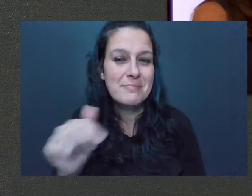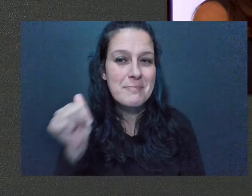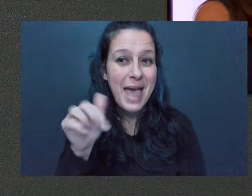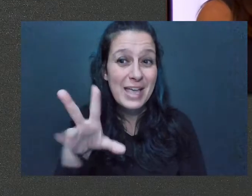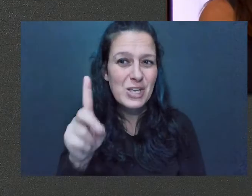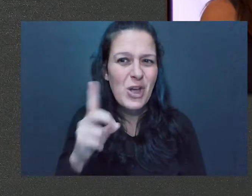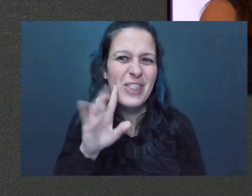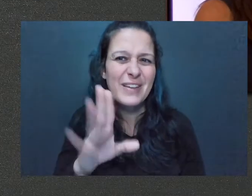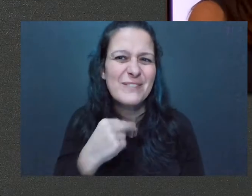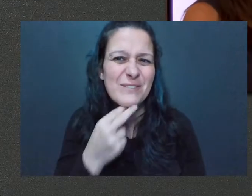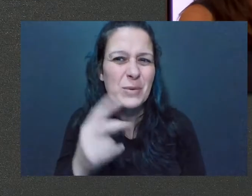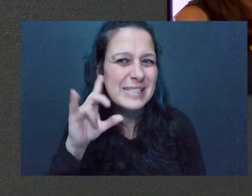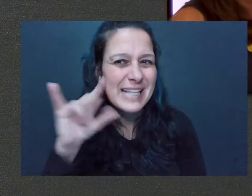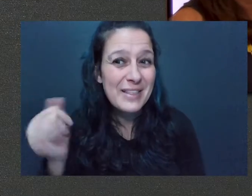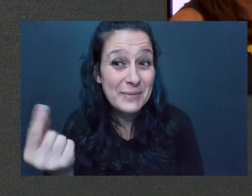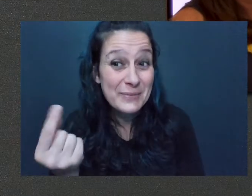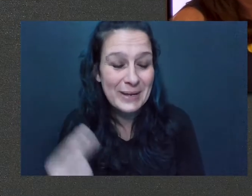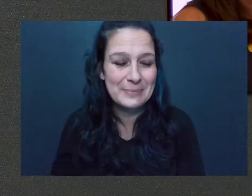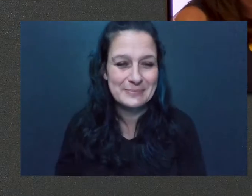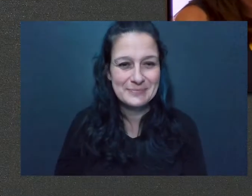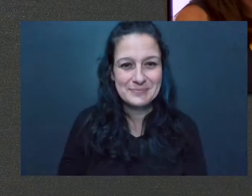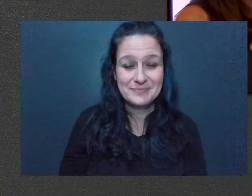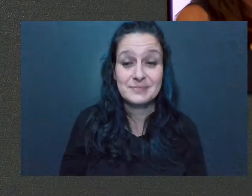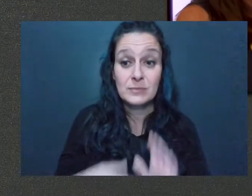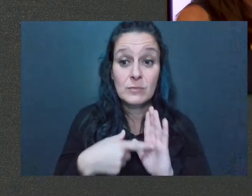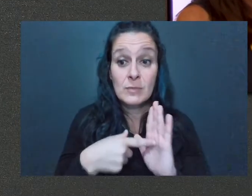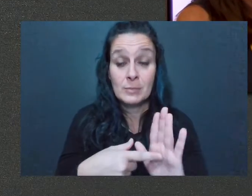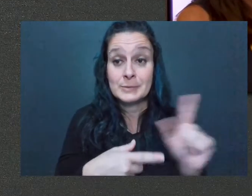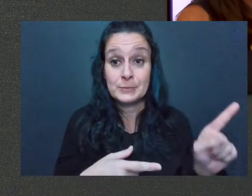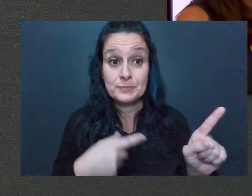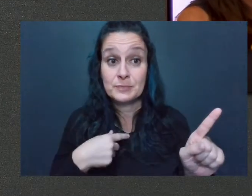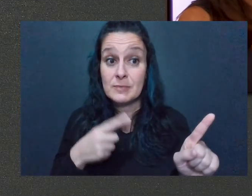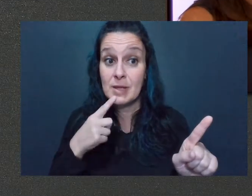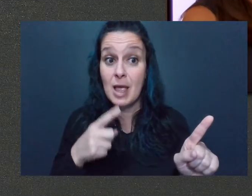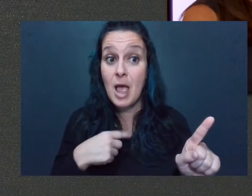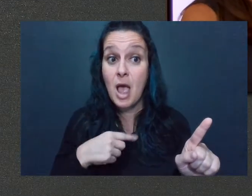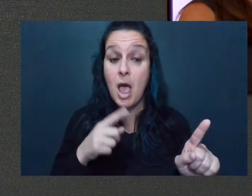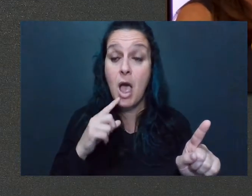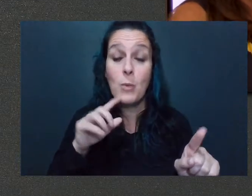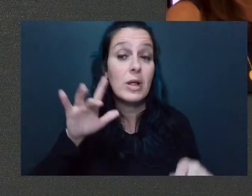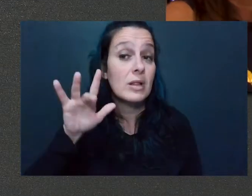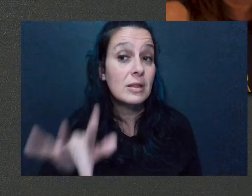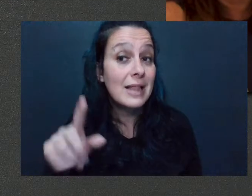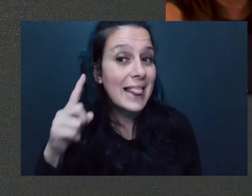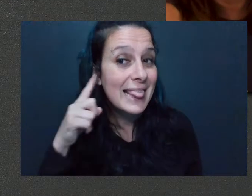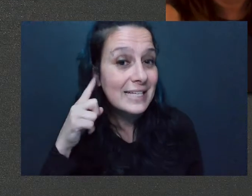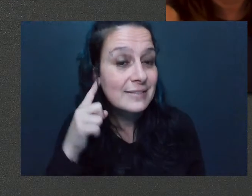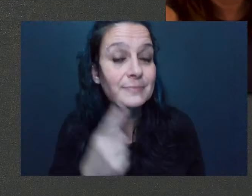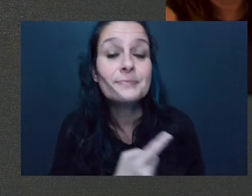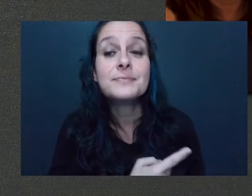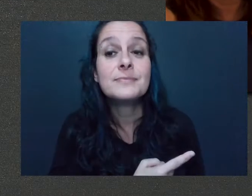and what they each sound like. So I am going to play the cardinal for you. Here we go.